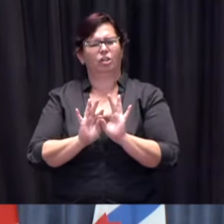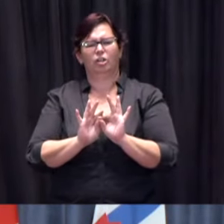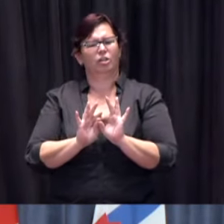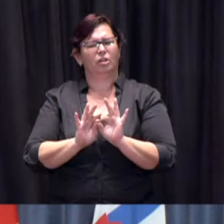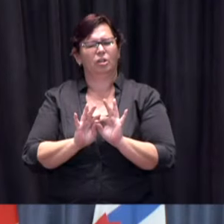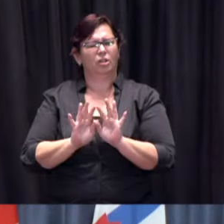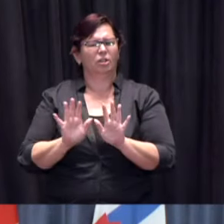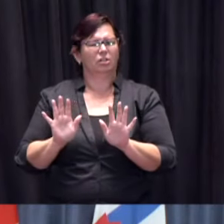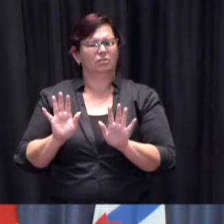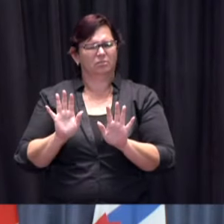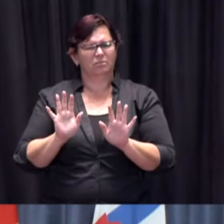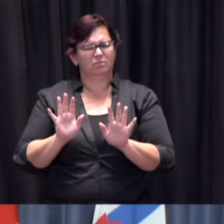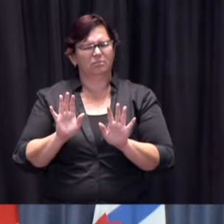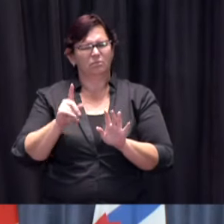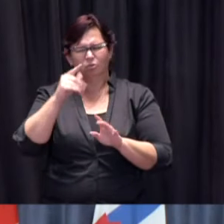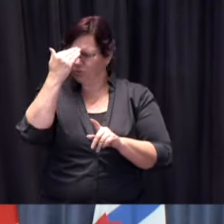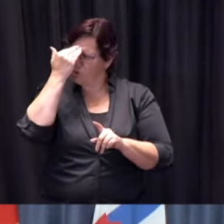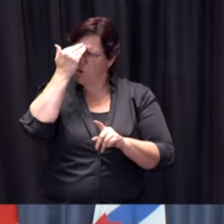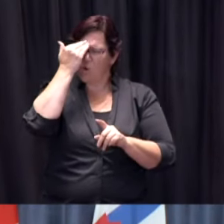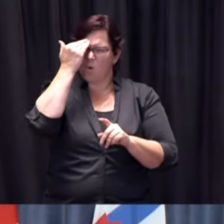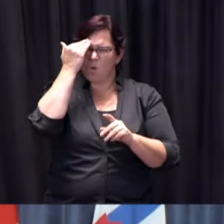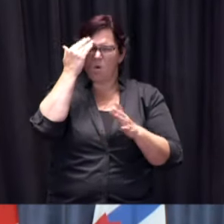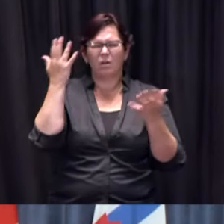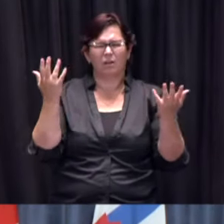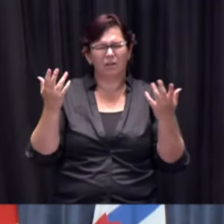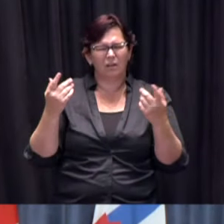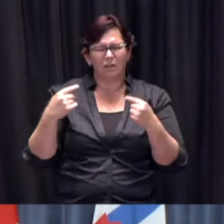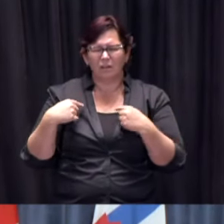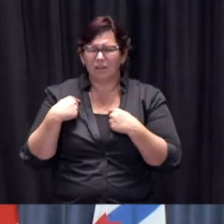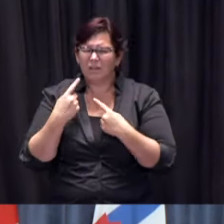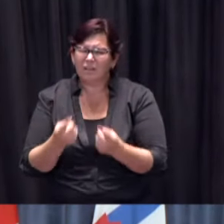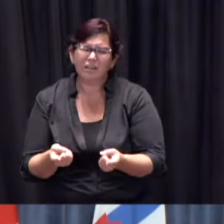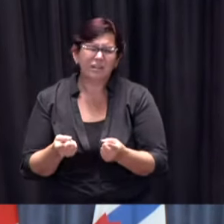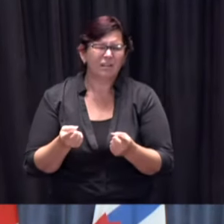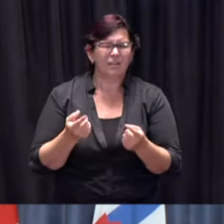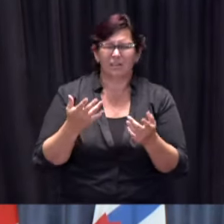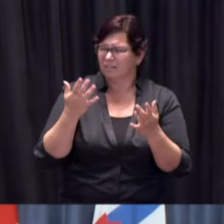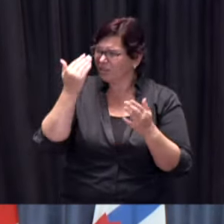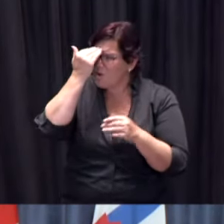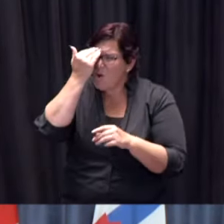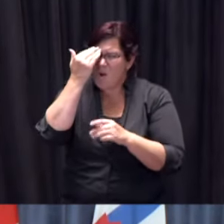places we're blessed with so many places to go even including beaches we don't just have two we have